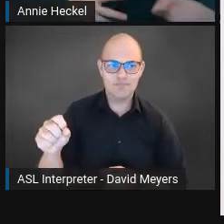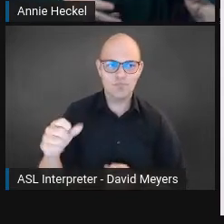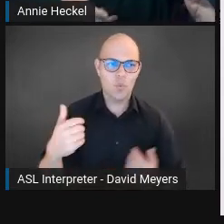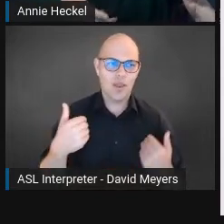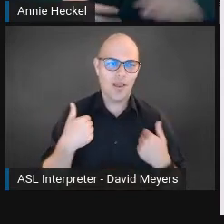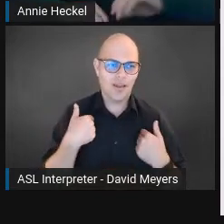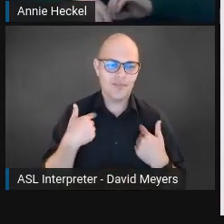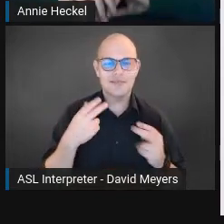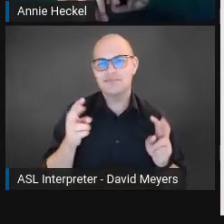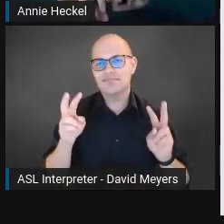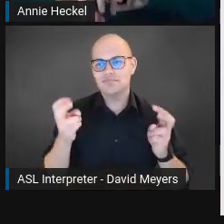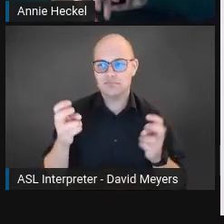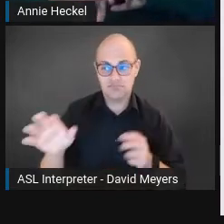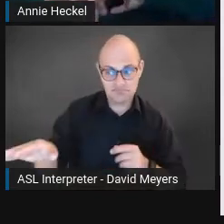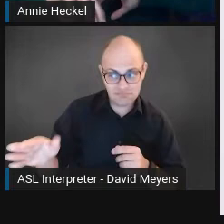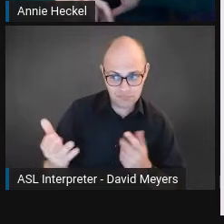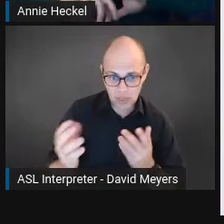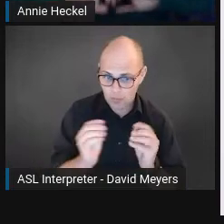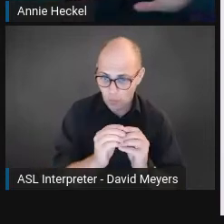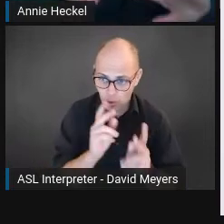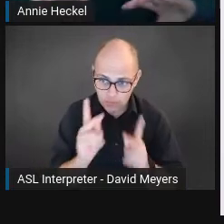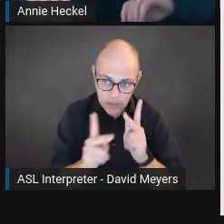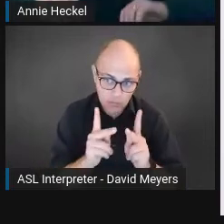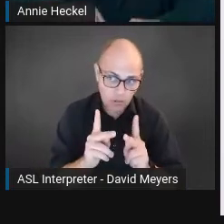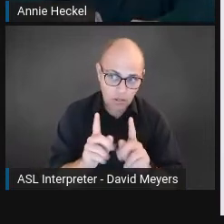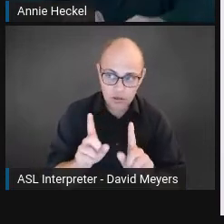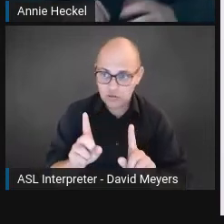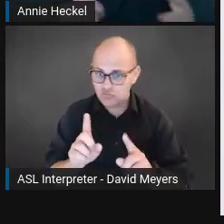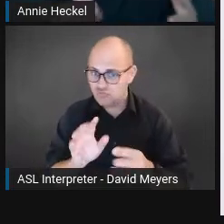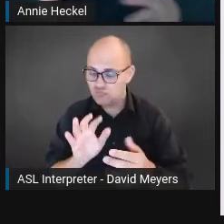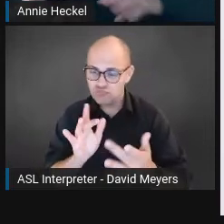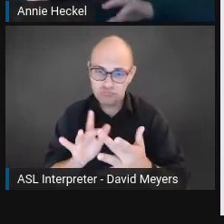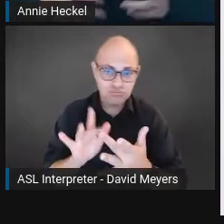this will bring more traffic, this could be really good in this way